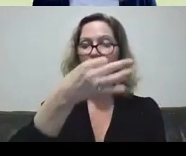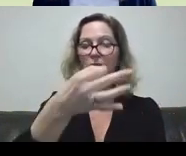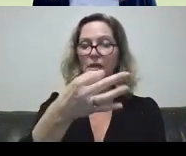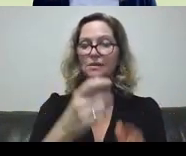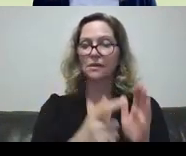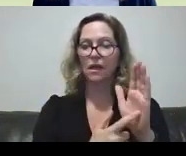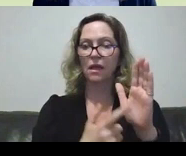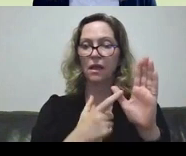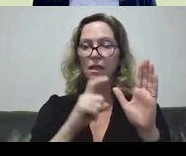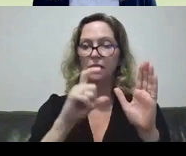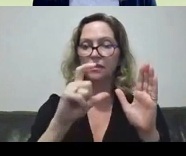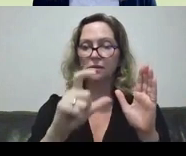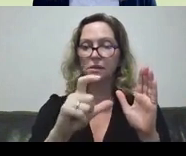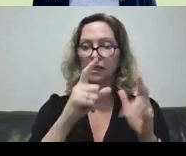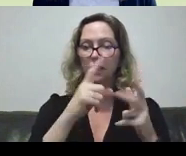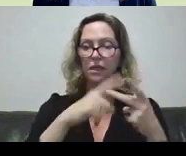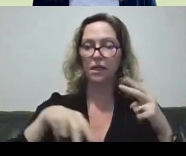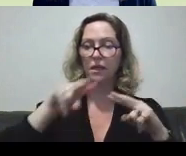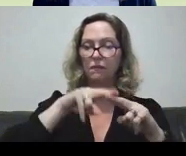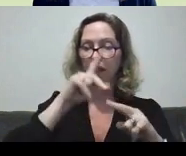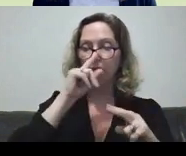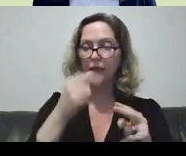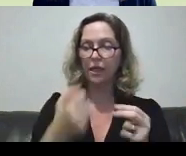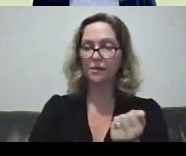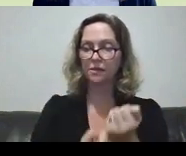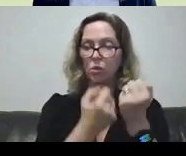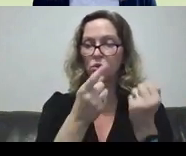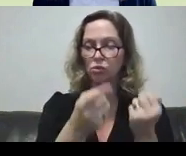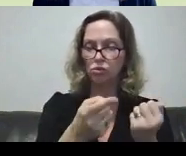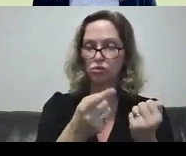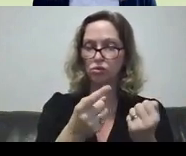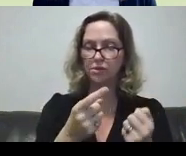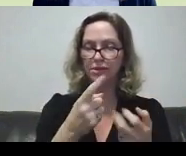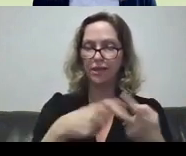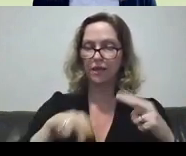or second plan and you you've got to learn how to implement it if they